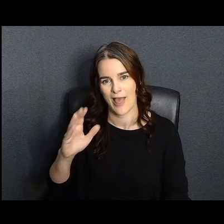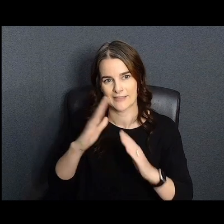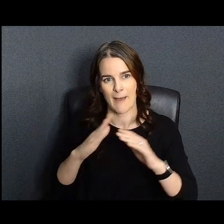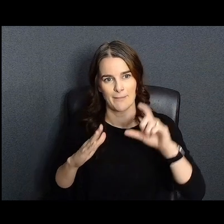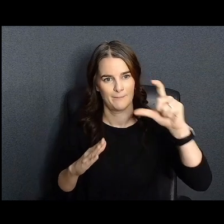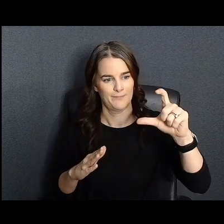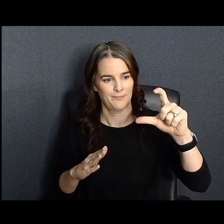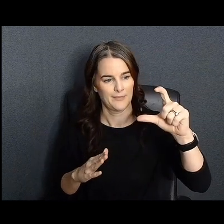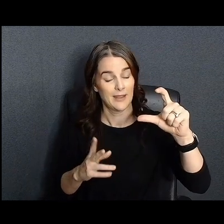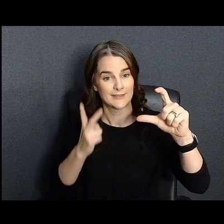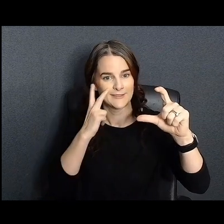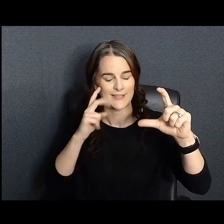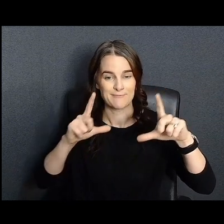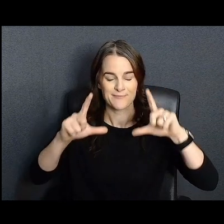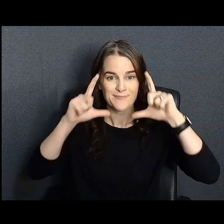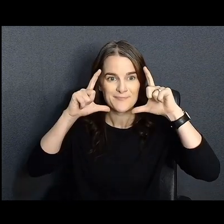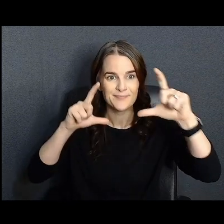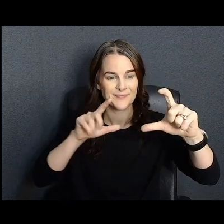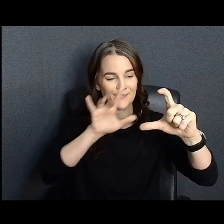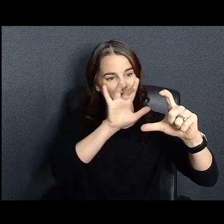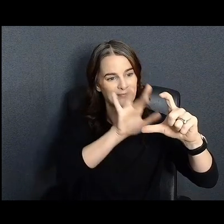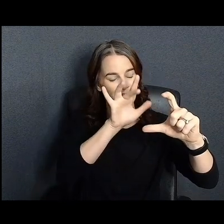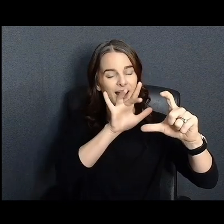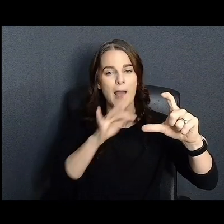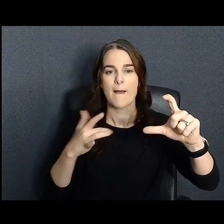So typically when you press a button on an AAC device,